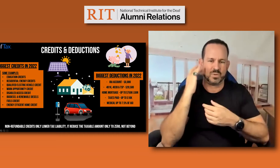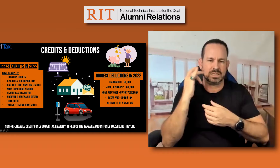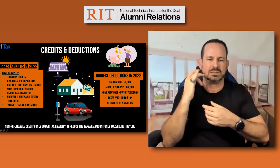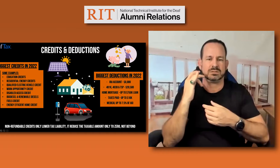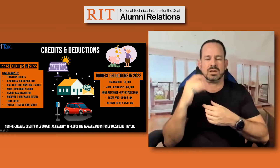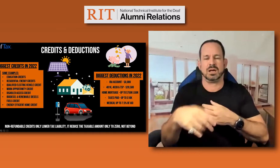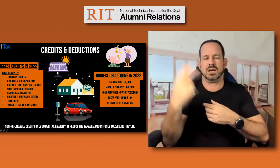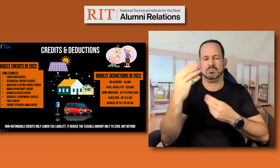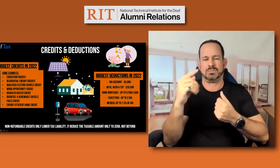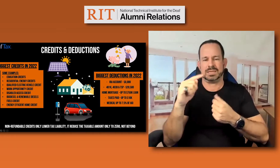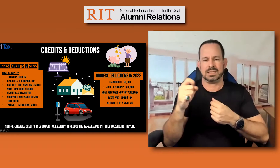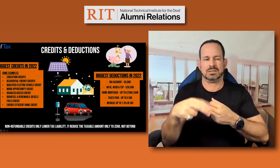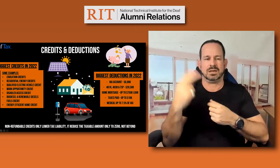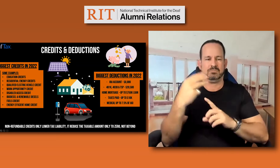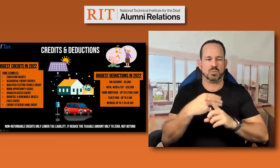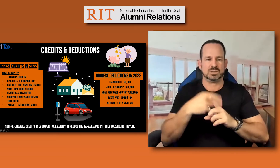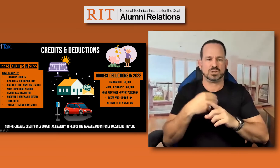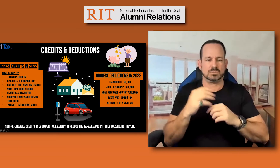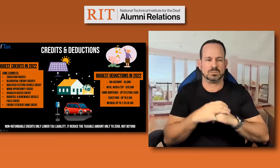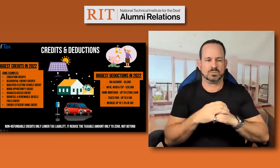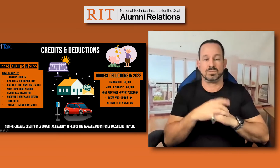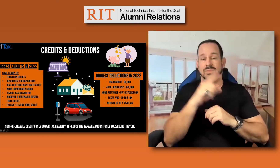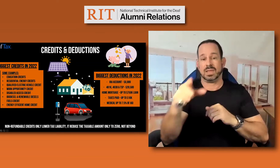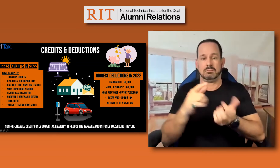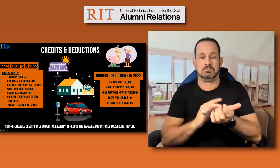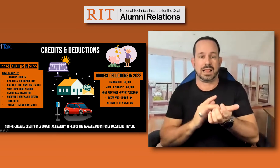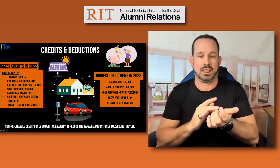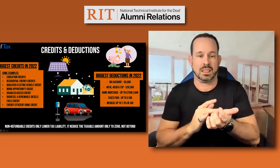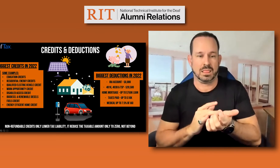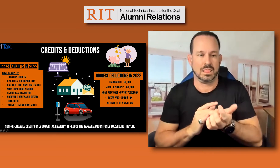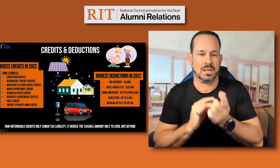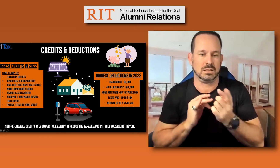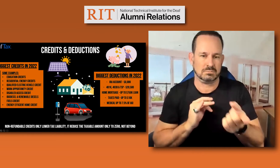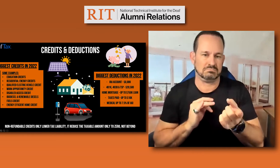The highest property taxes are in New York and California.